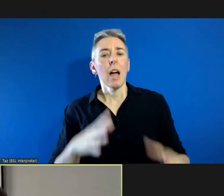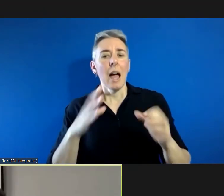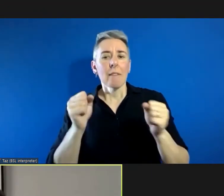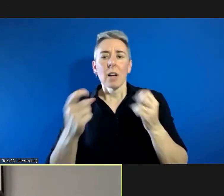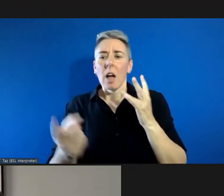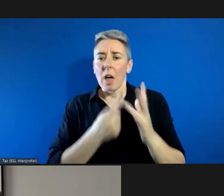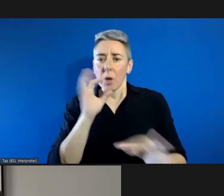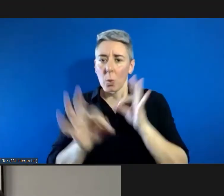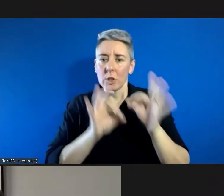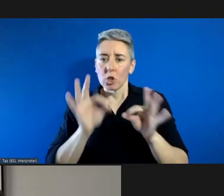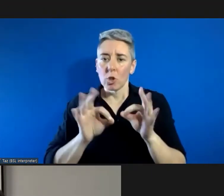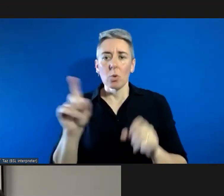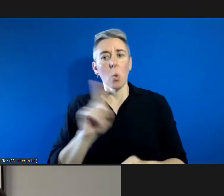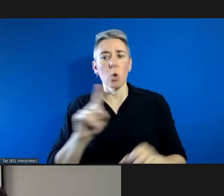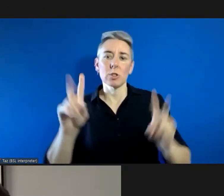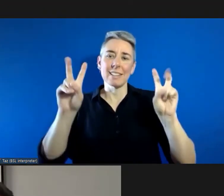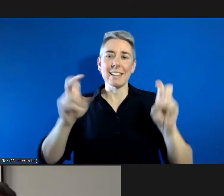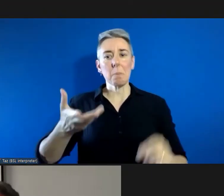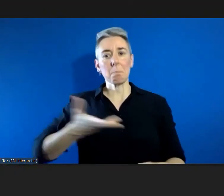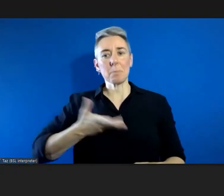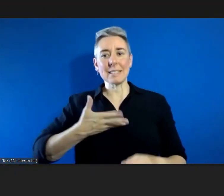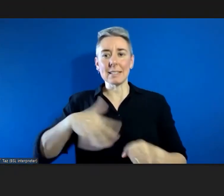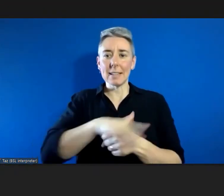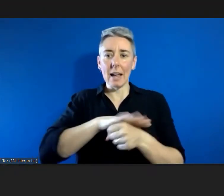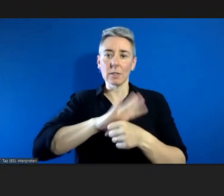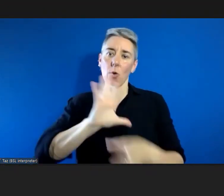intersectionality?" Atif, I wondered if you would like to tackle this one?